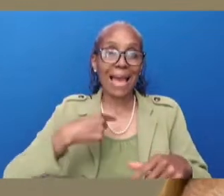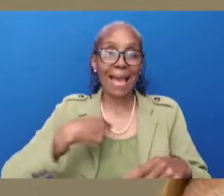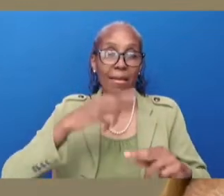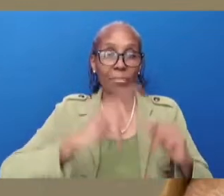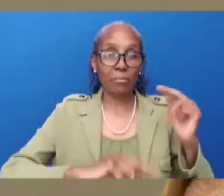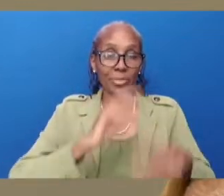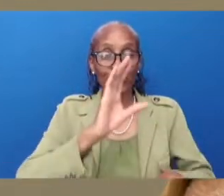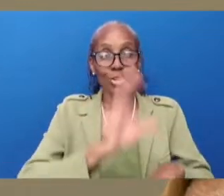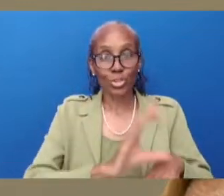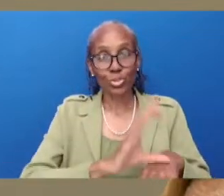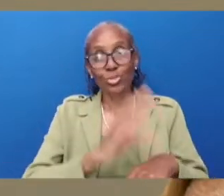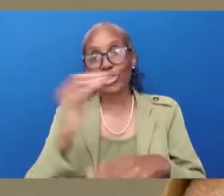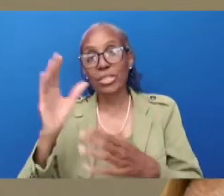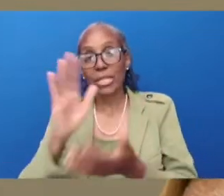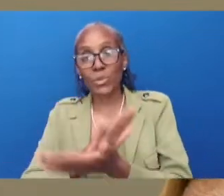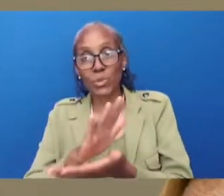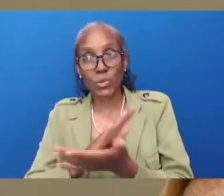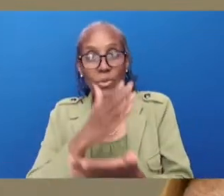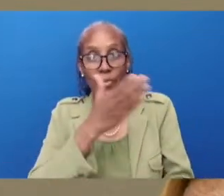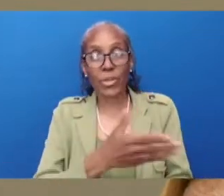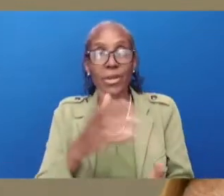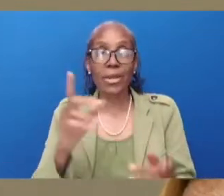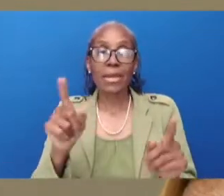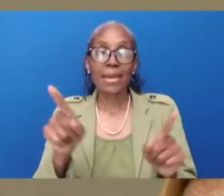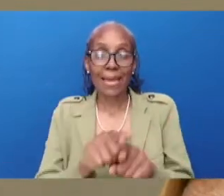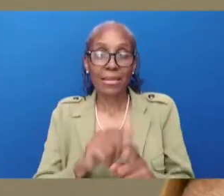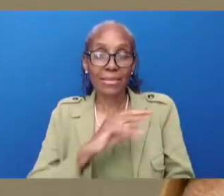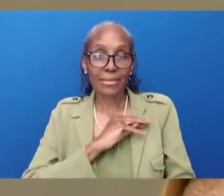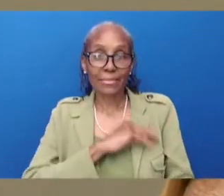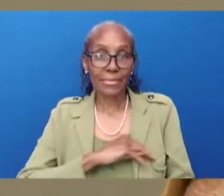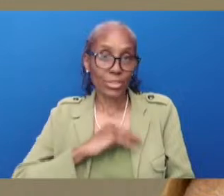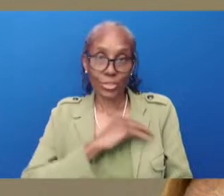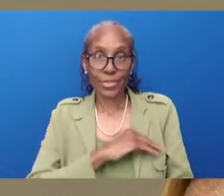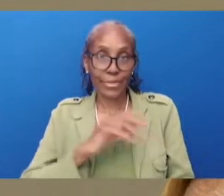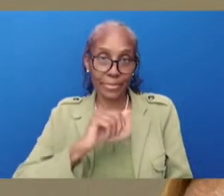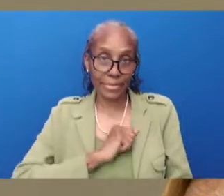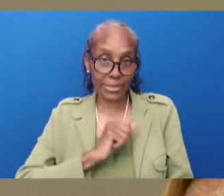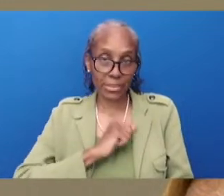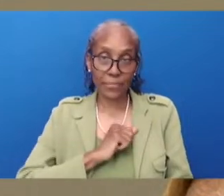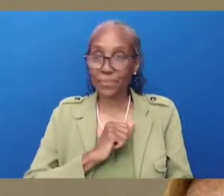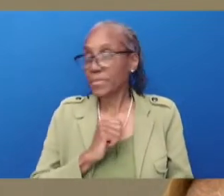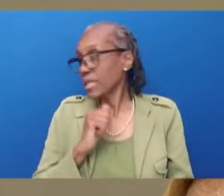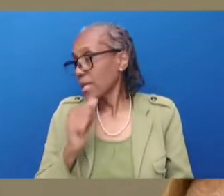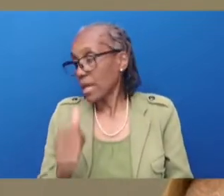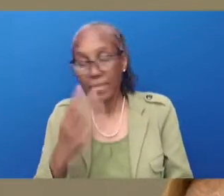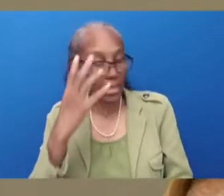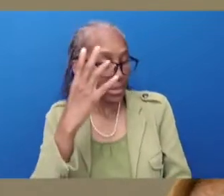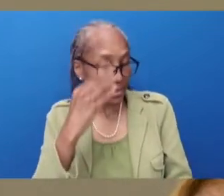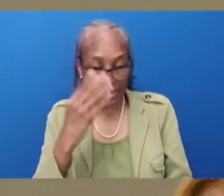AFRICA SEVEN TIMES. I'VE BUILT A CHURCH AND A